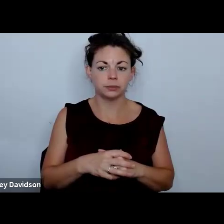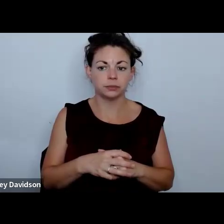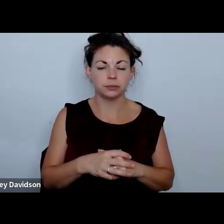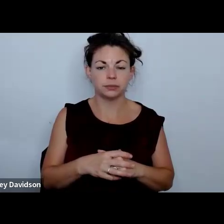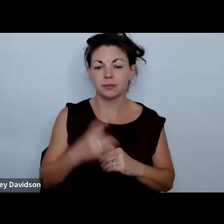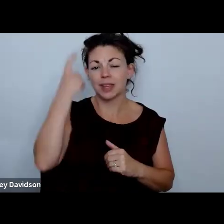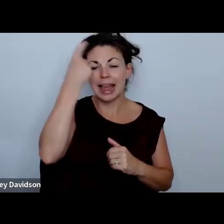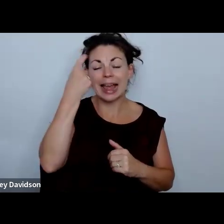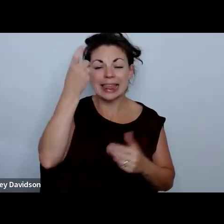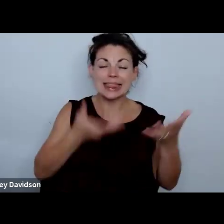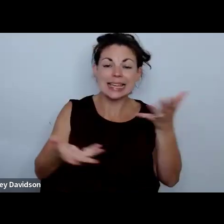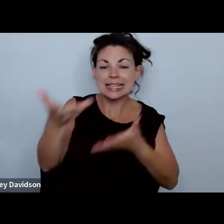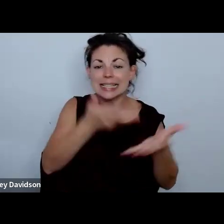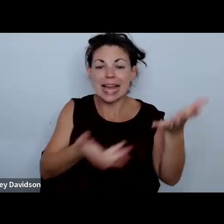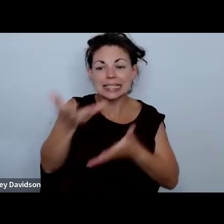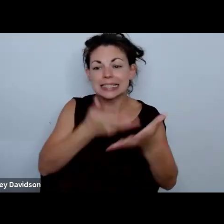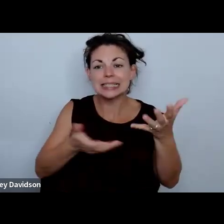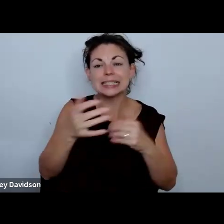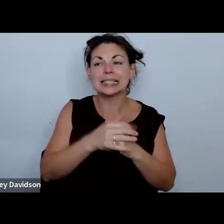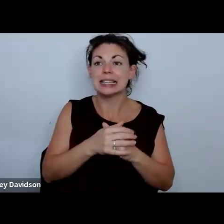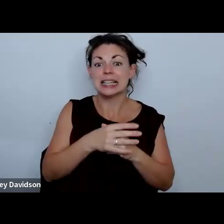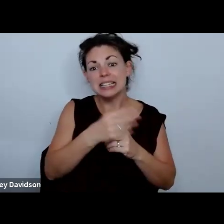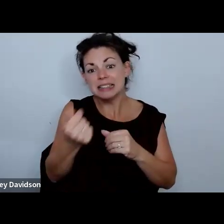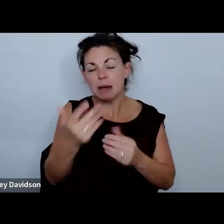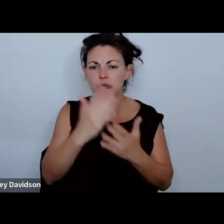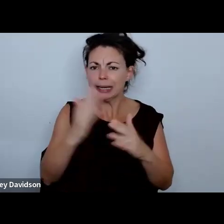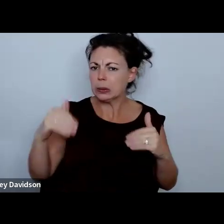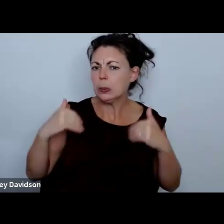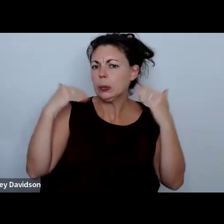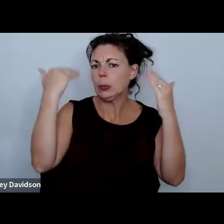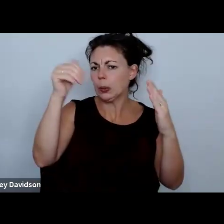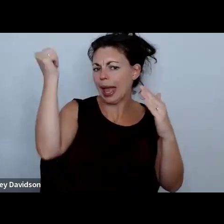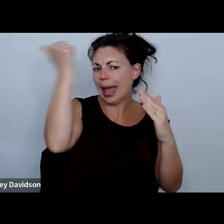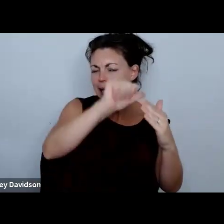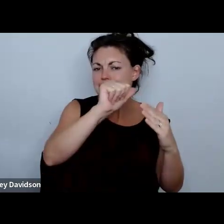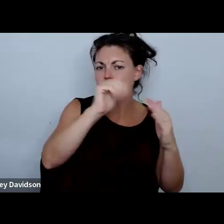So when I think about ones that are really highly academic, I think of, for example, kind of economics-based think